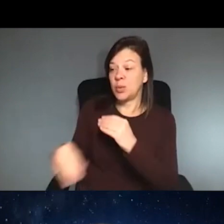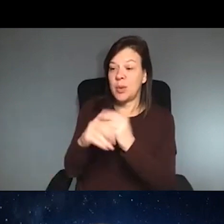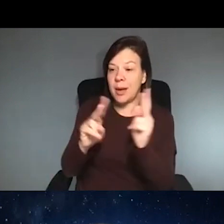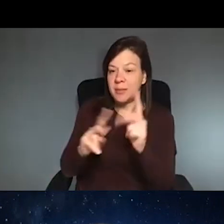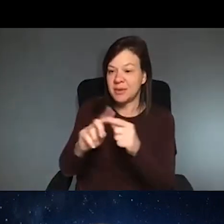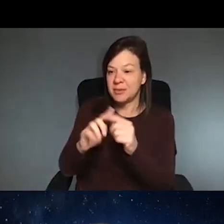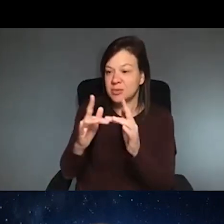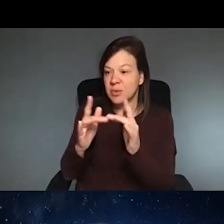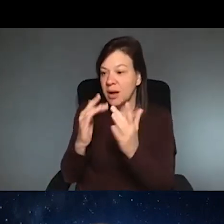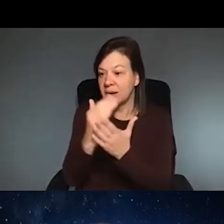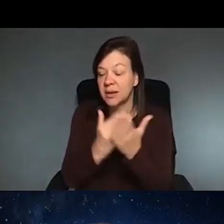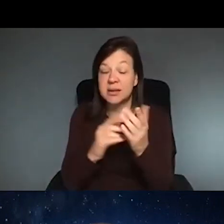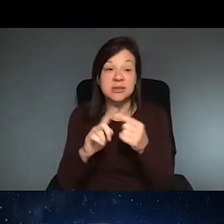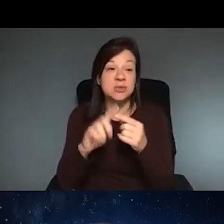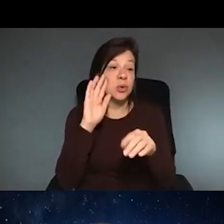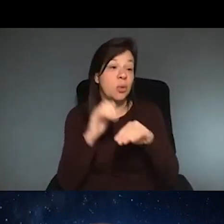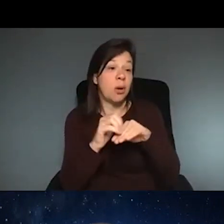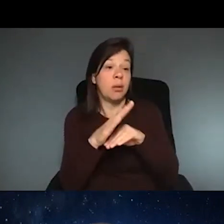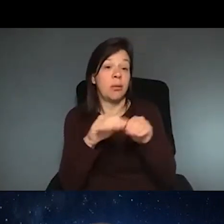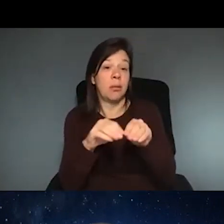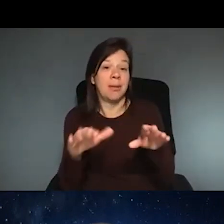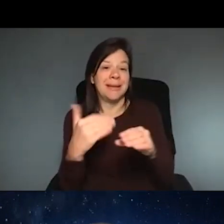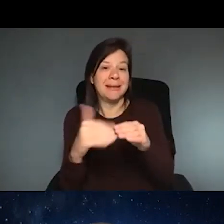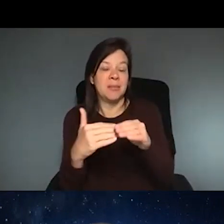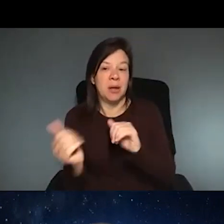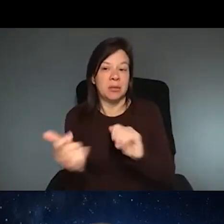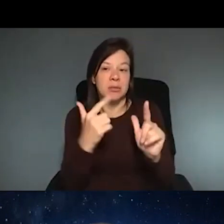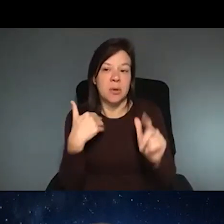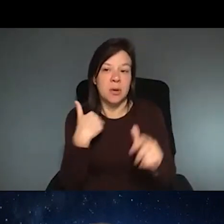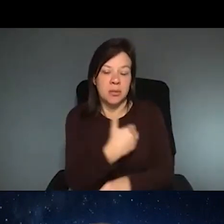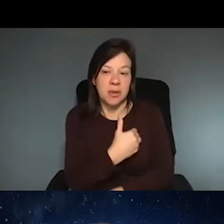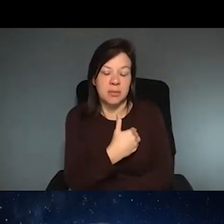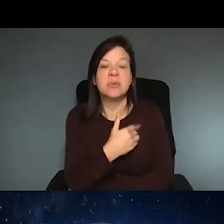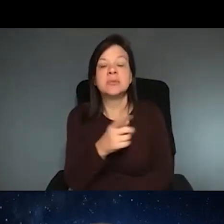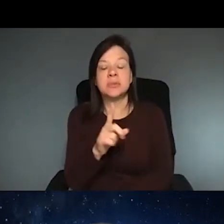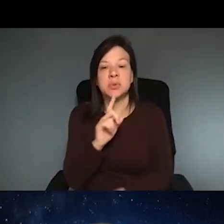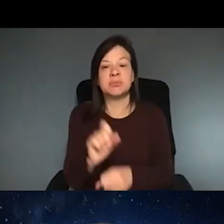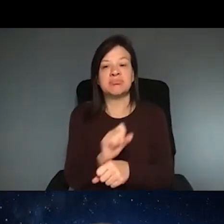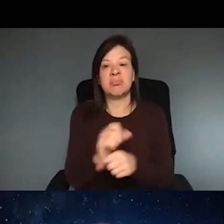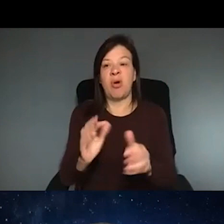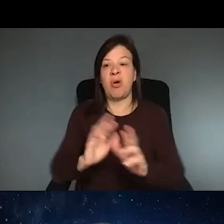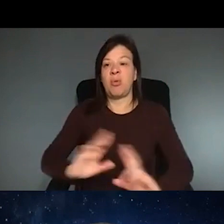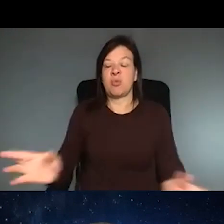TO SEND E-MAILS TO ALL OF YOUR MEMBERS YOU LITERALLY ALREADY HAVE A CONTACT LIST.